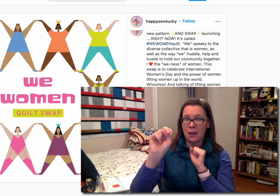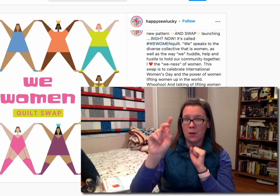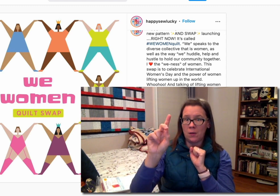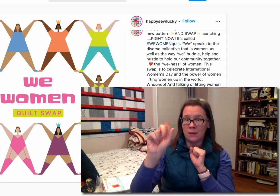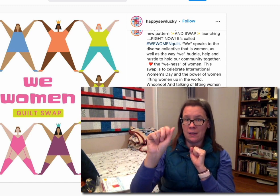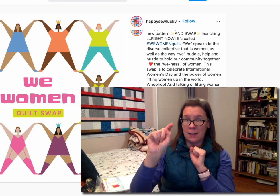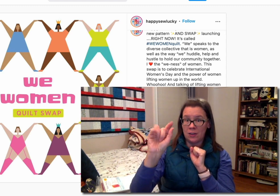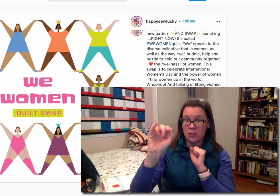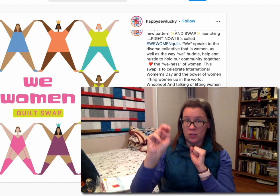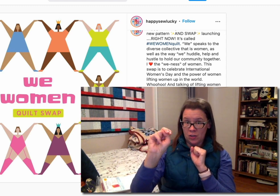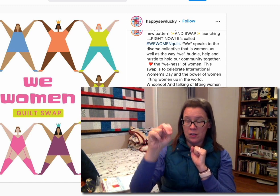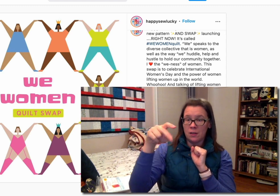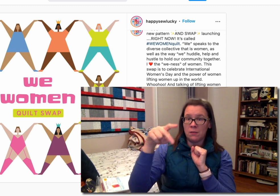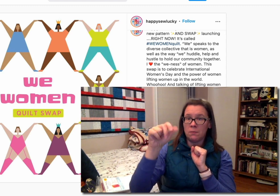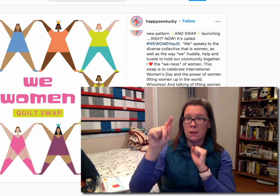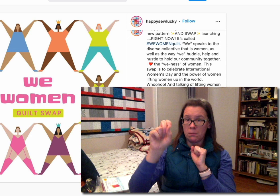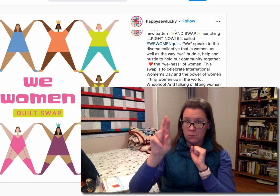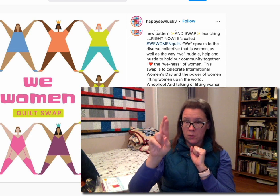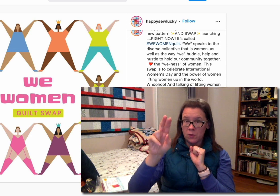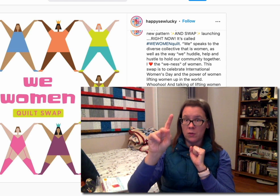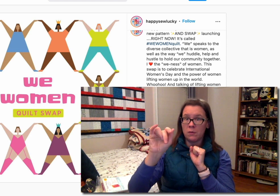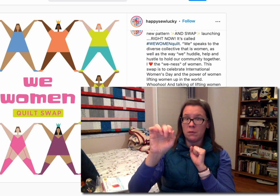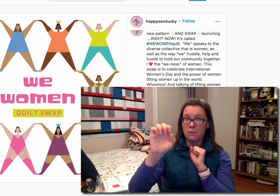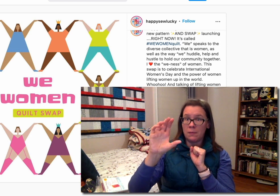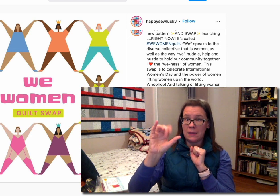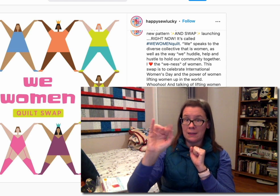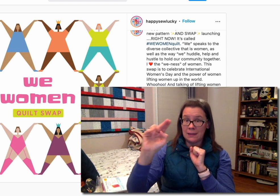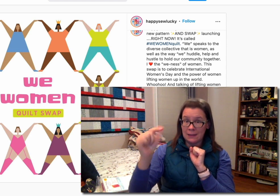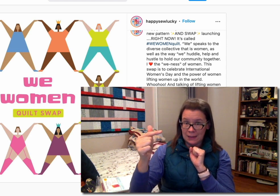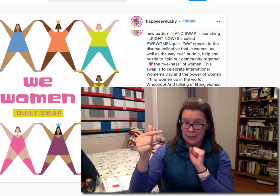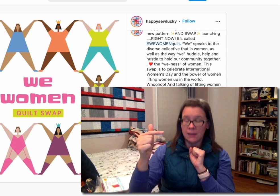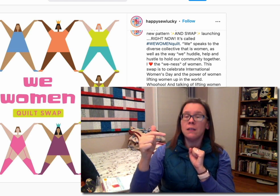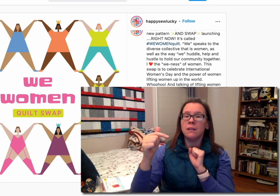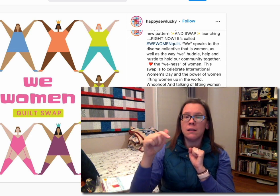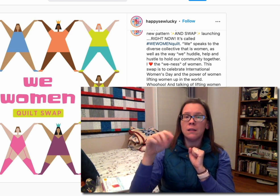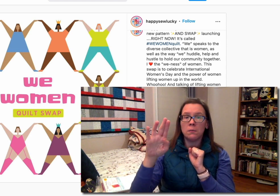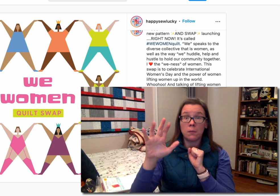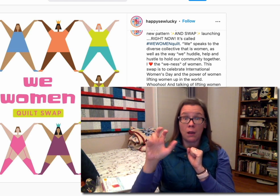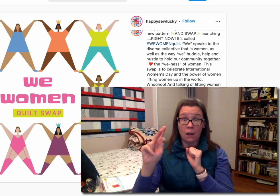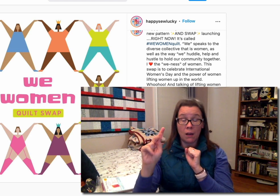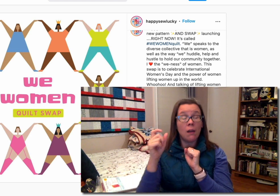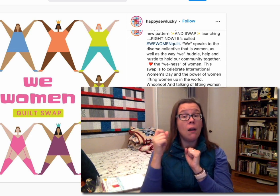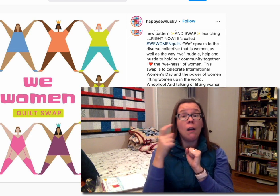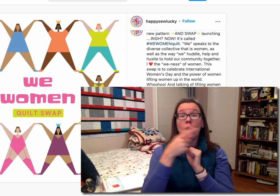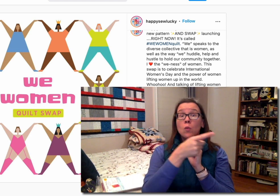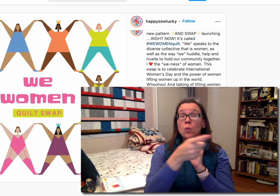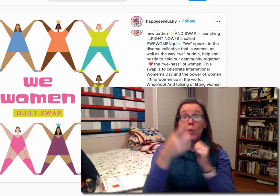correctly is the first step towards having a successful foundation paper piecing block